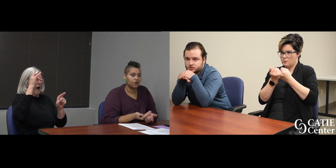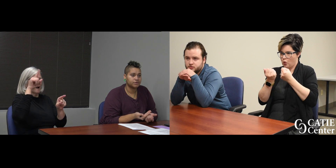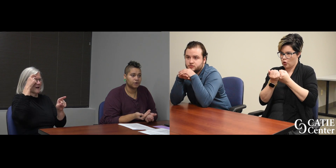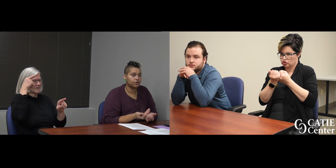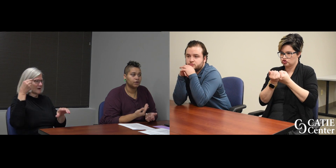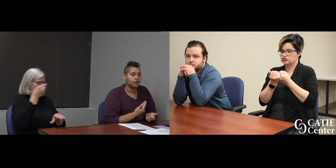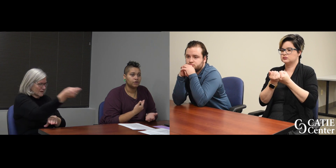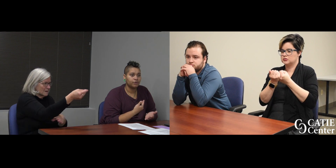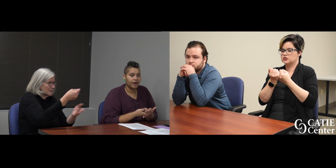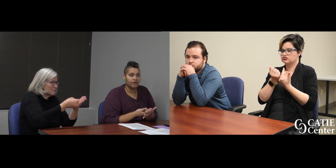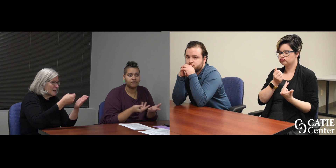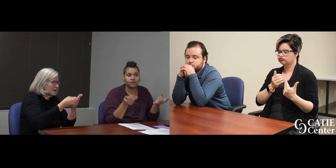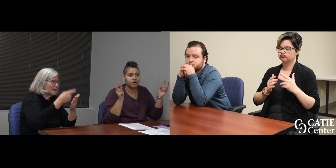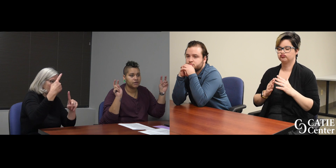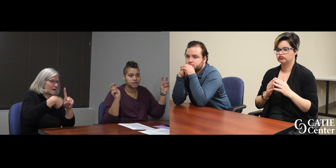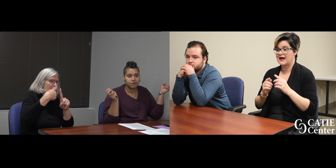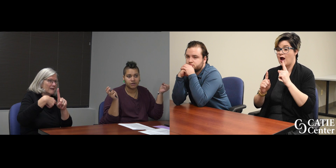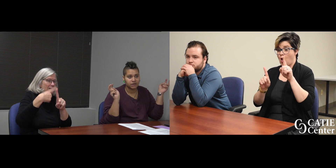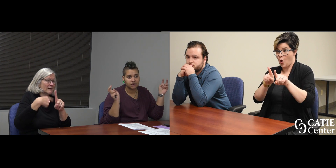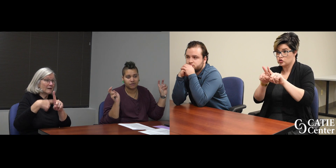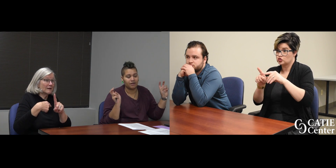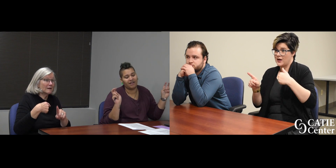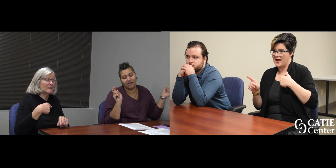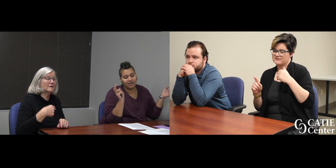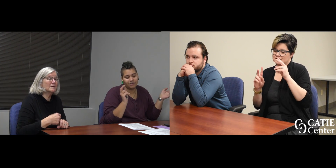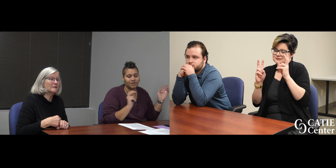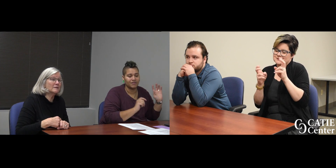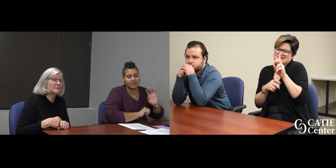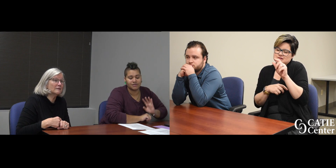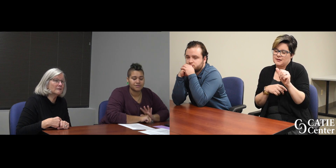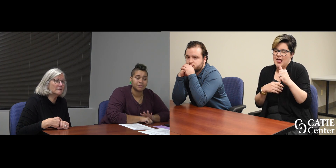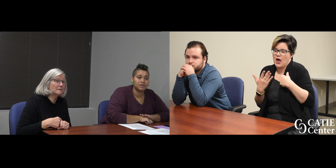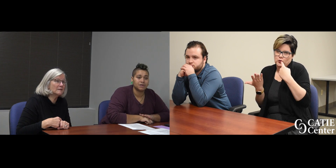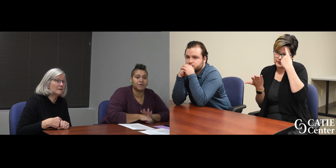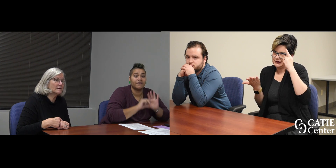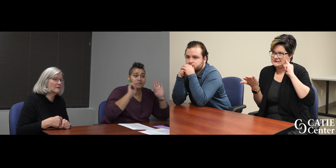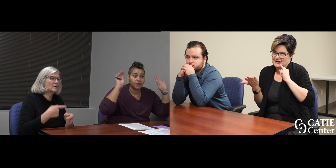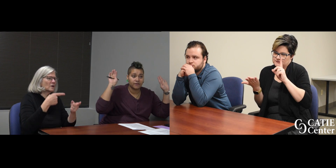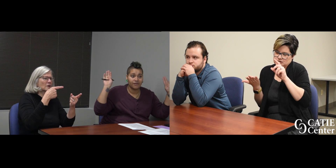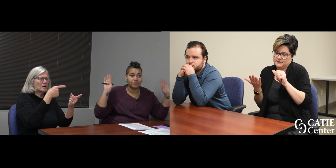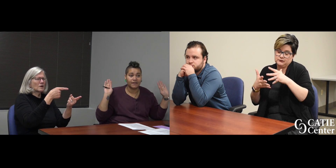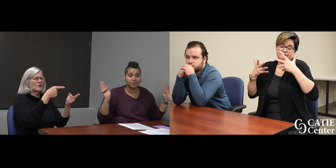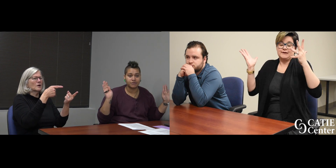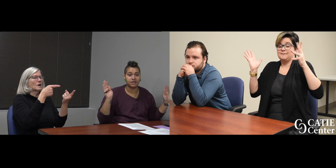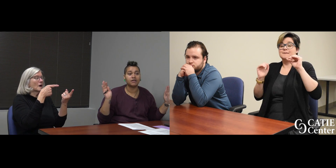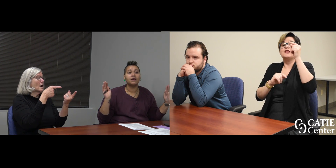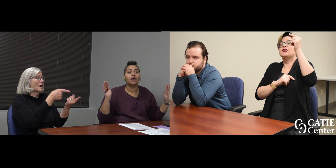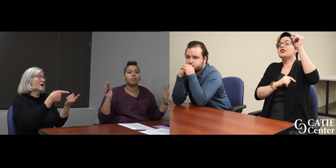and then also you have a disability. I don't really think it's disability, but that's how the government labels is